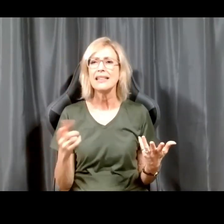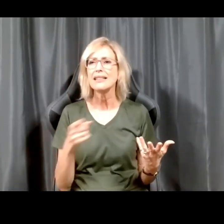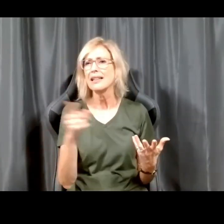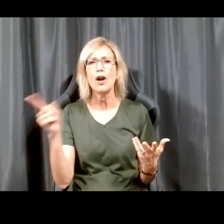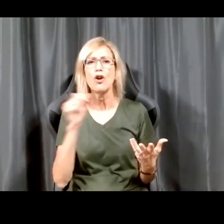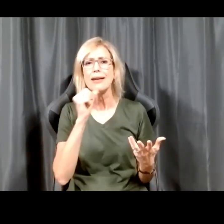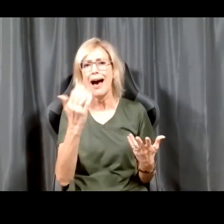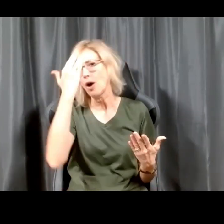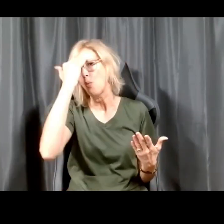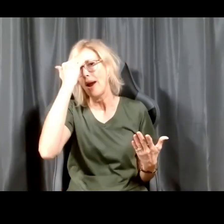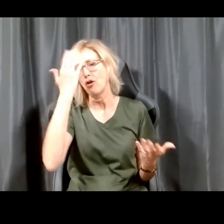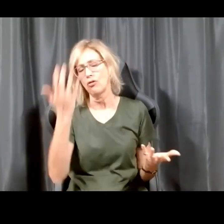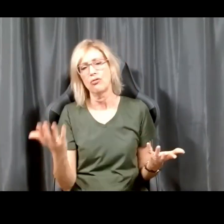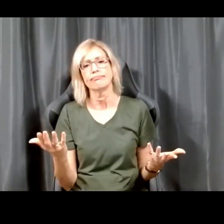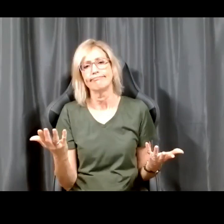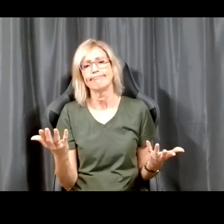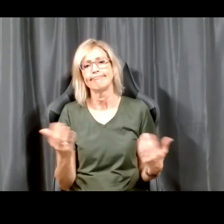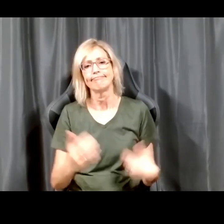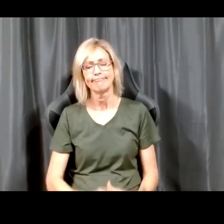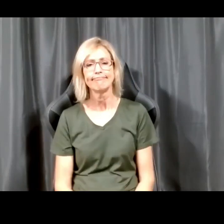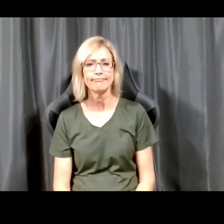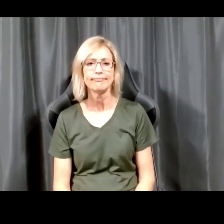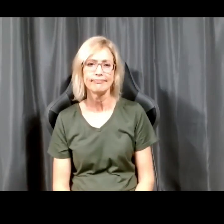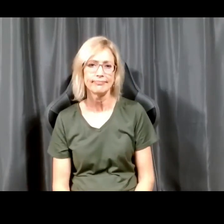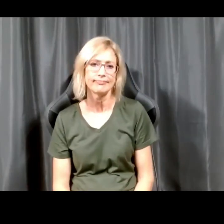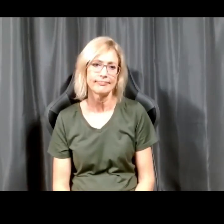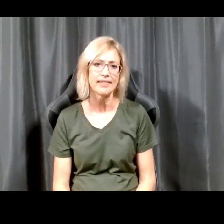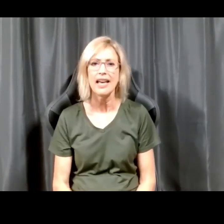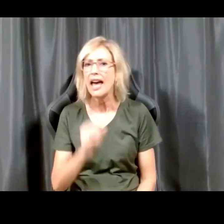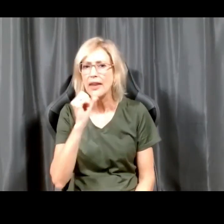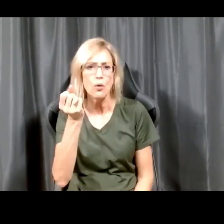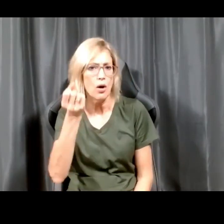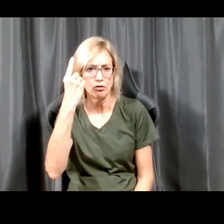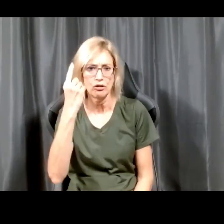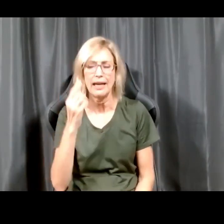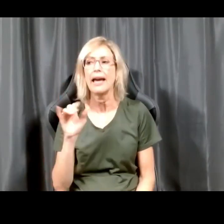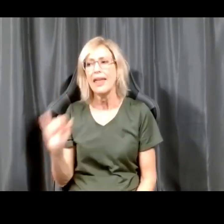Lack of awareness and understanding. That safe thing. We should talk more about it.